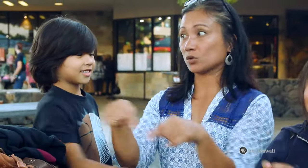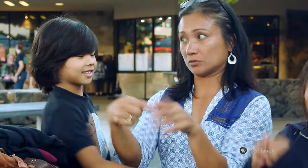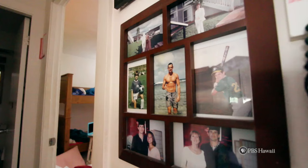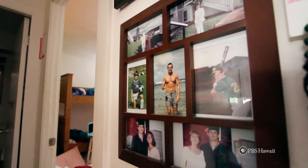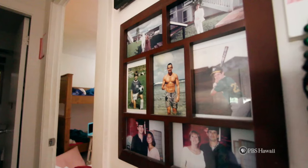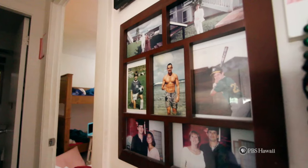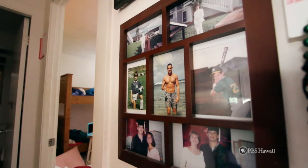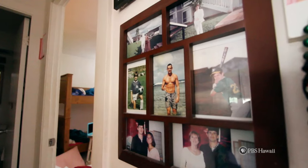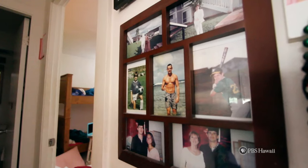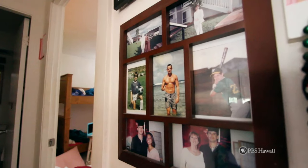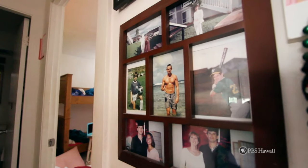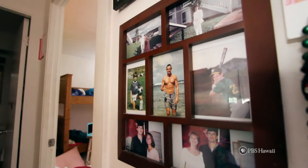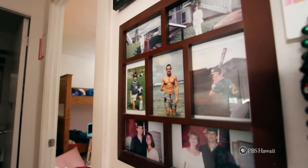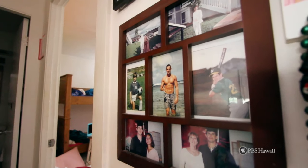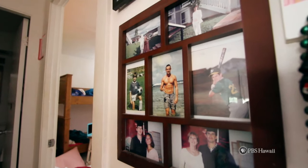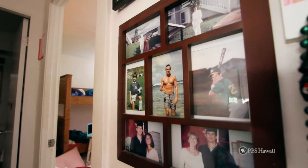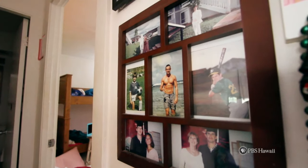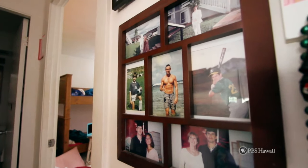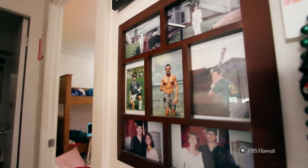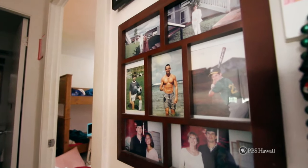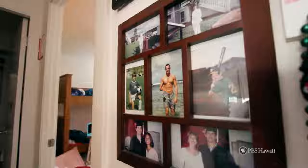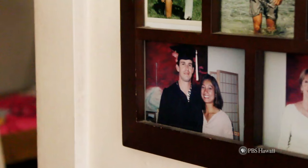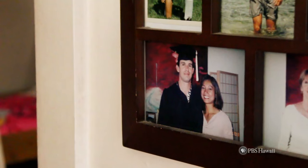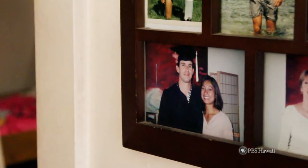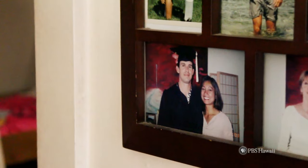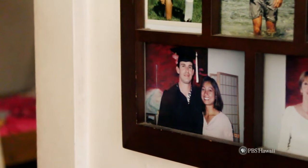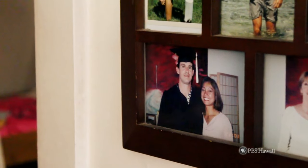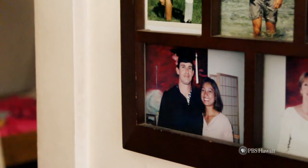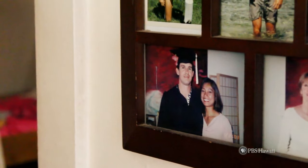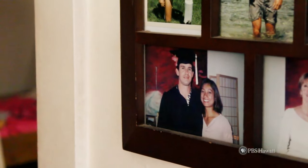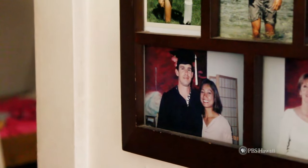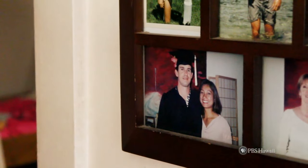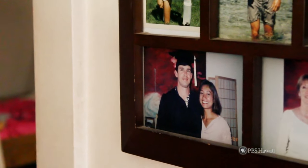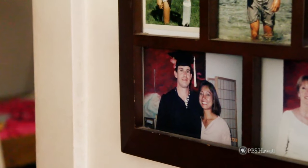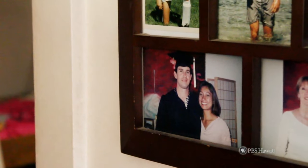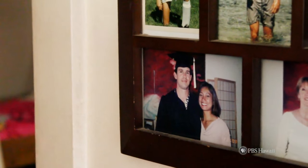My husband is deaf, so we communicate through sign language. I am disappointed that my two